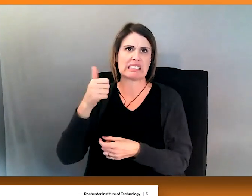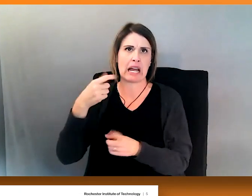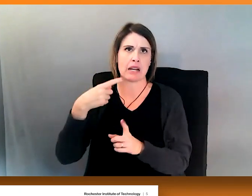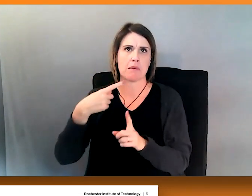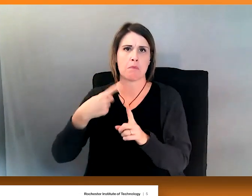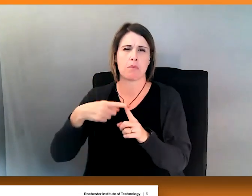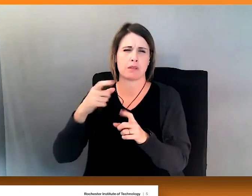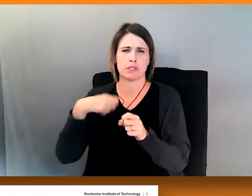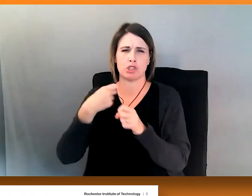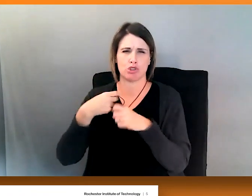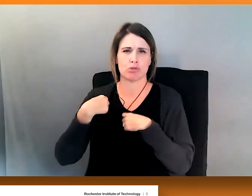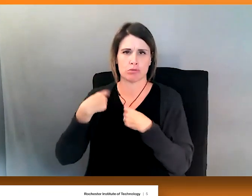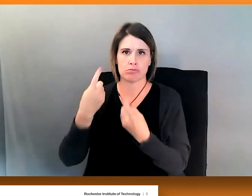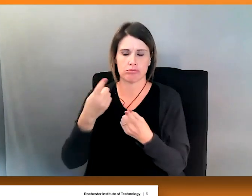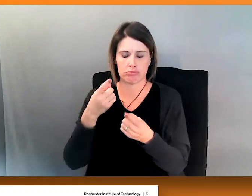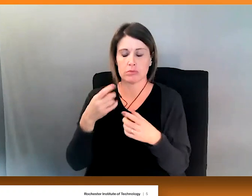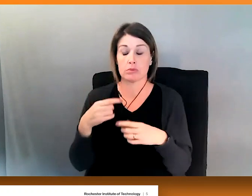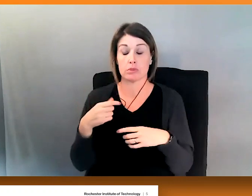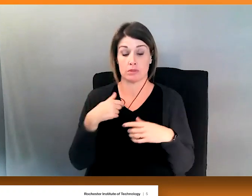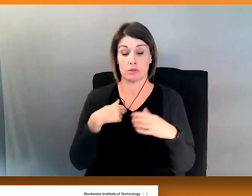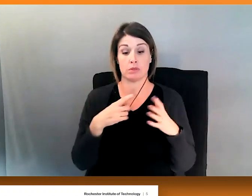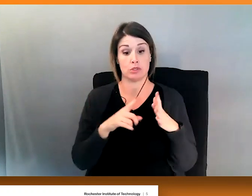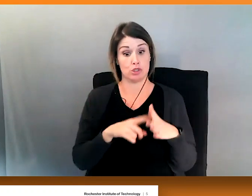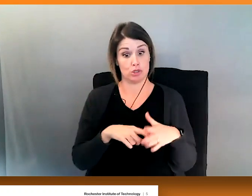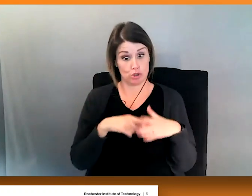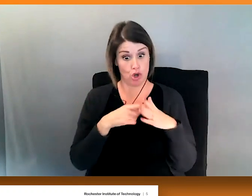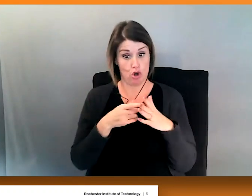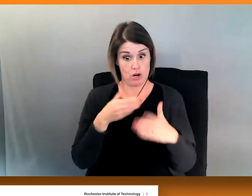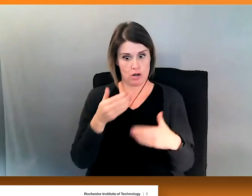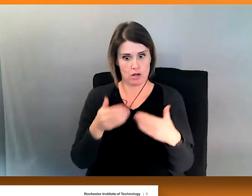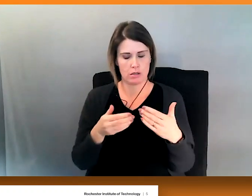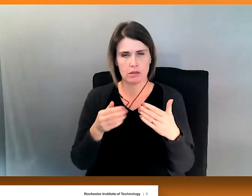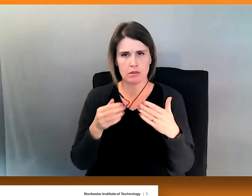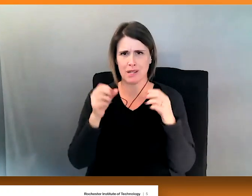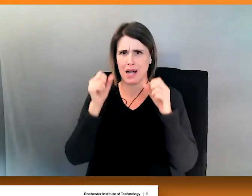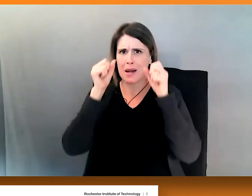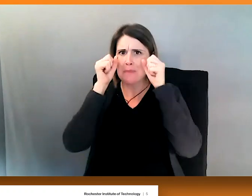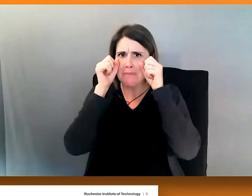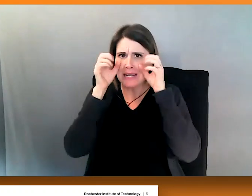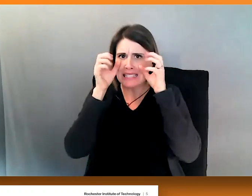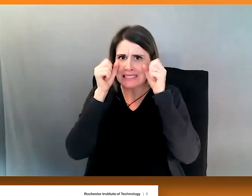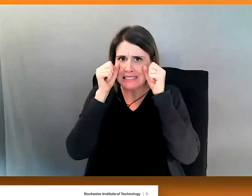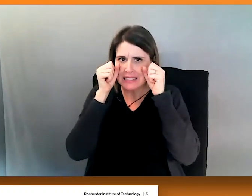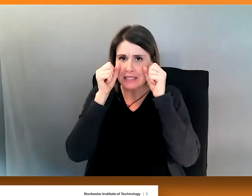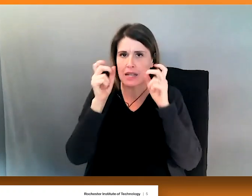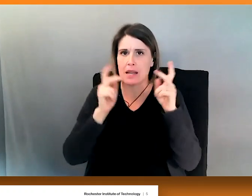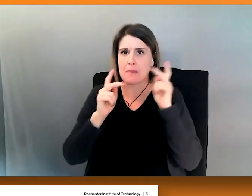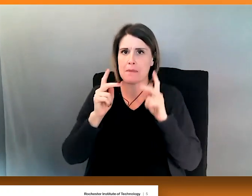and when I first started off, it was amazing the myth of not contacting a program officer.